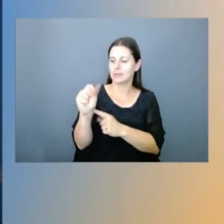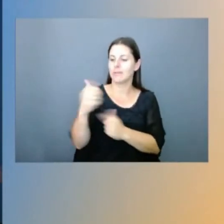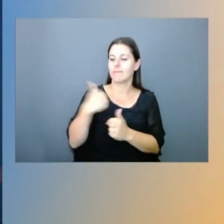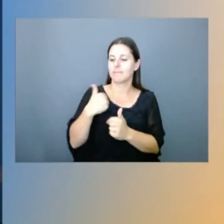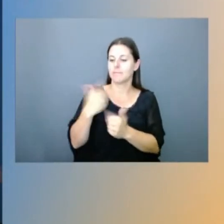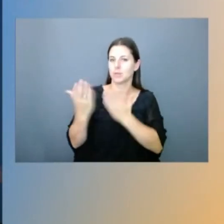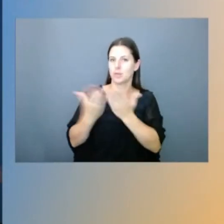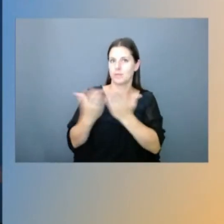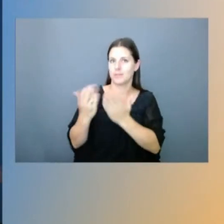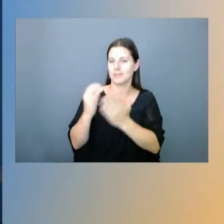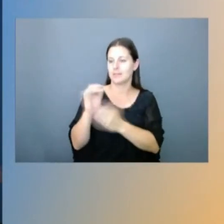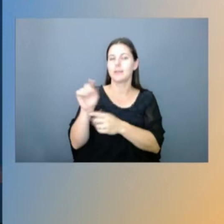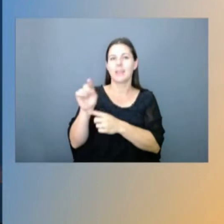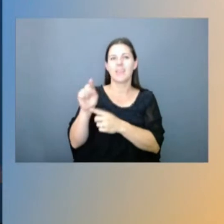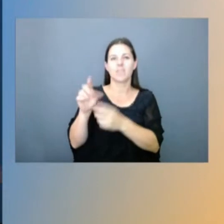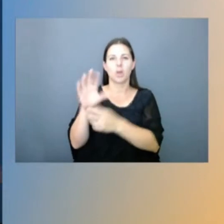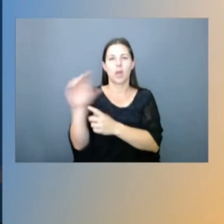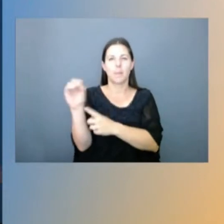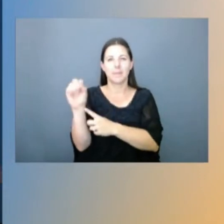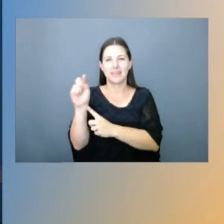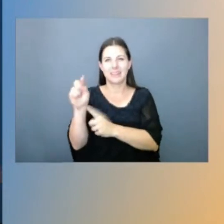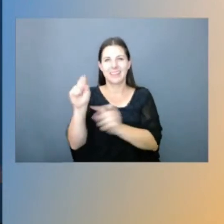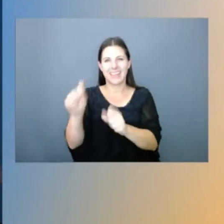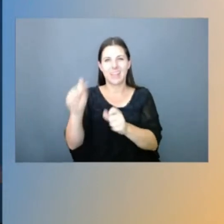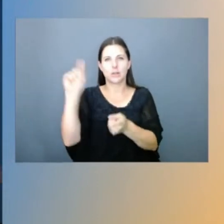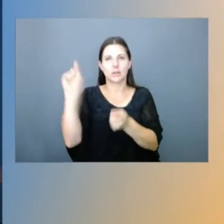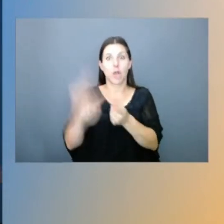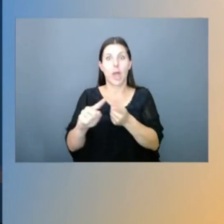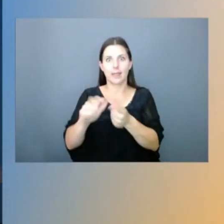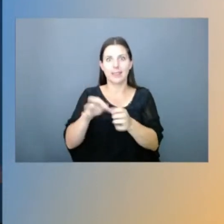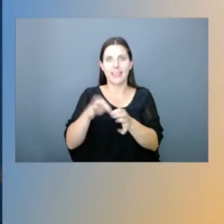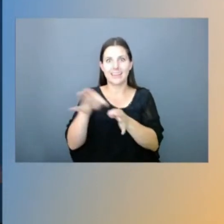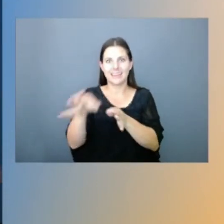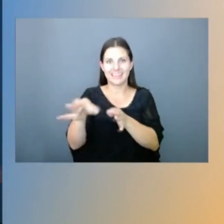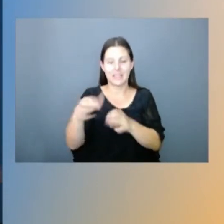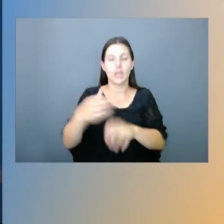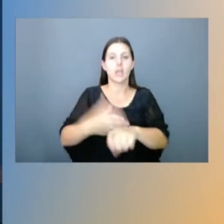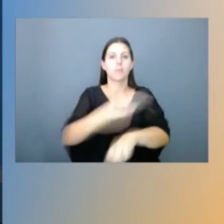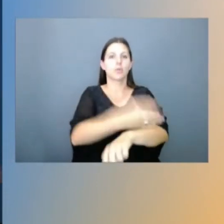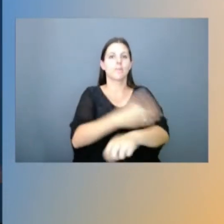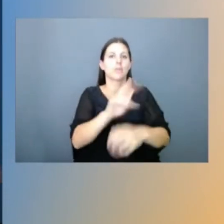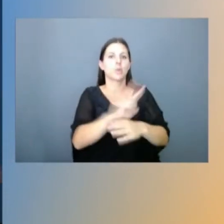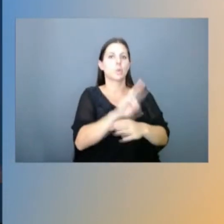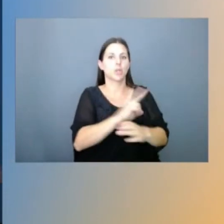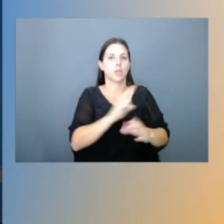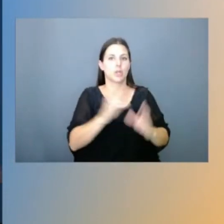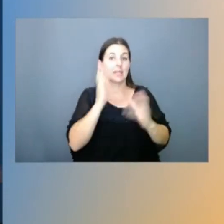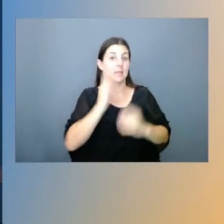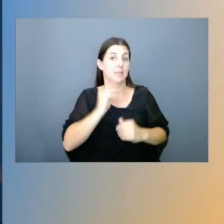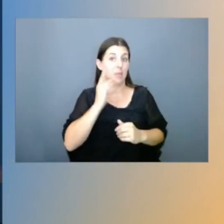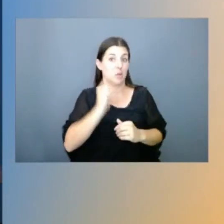and they were able to cut latencies and improve user experience by moving to Inferentia. And let's hear directly from them.